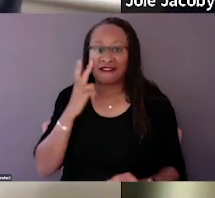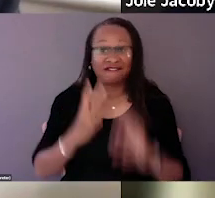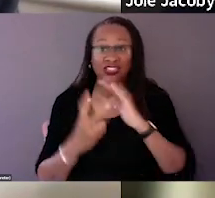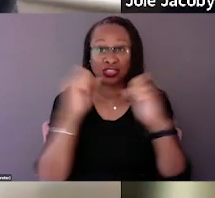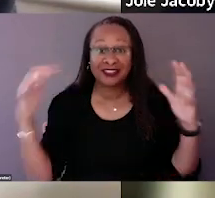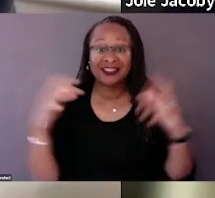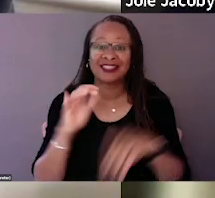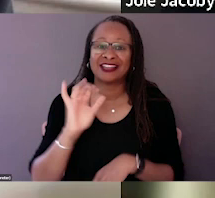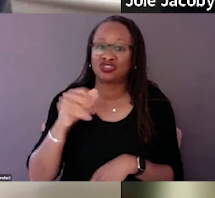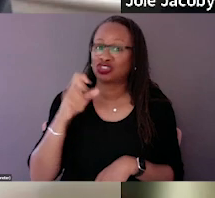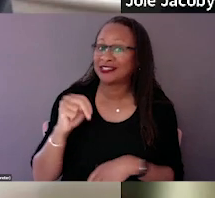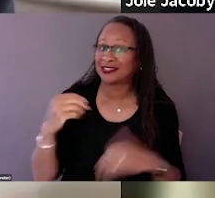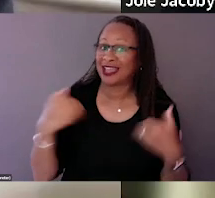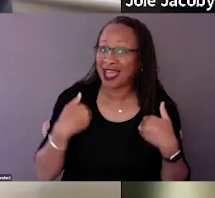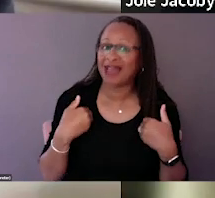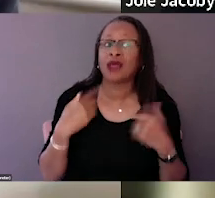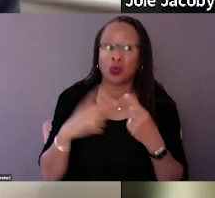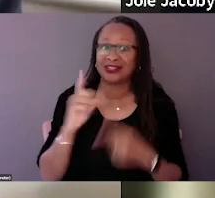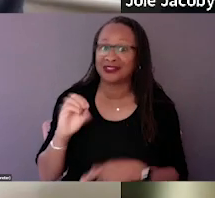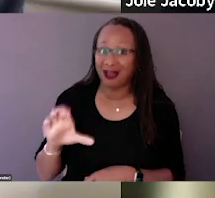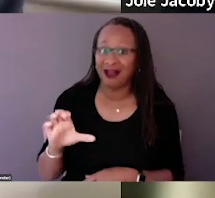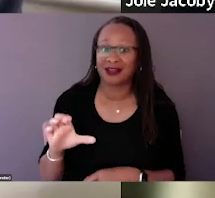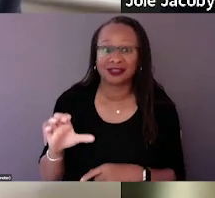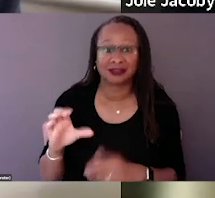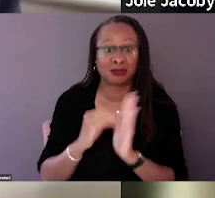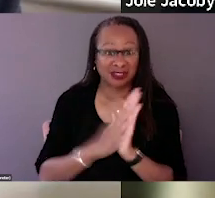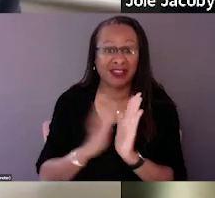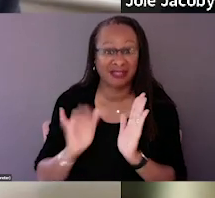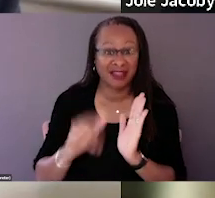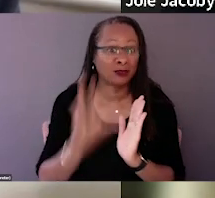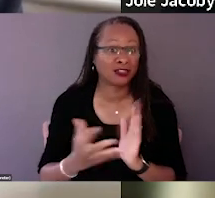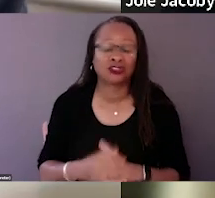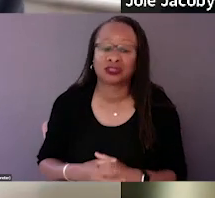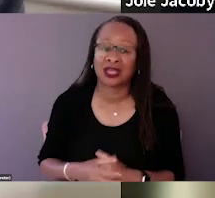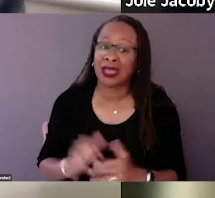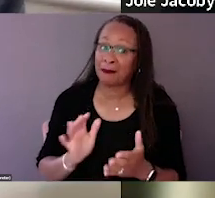in terms of documenting it. And so now, my feeling is that because my kids